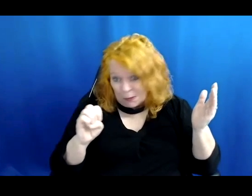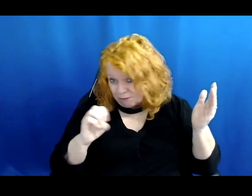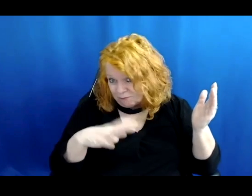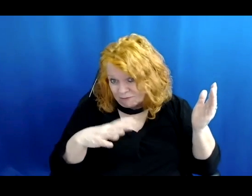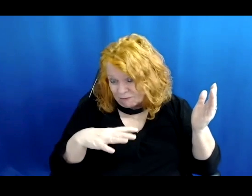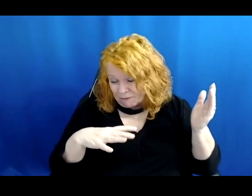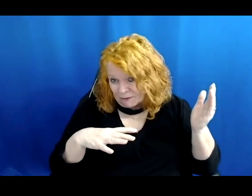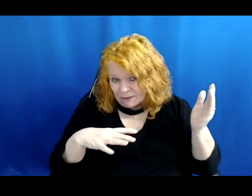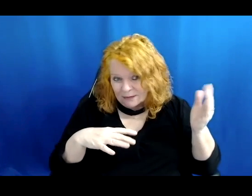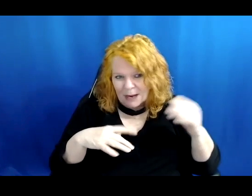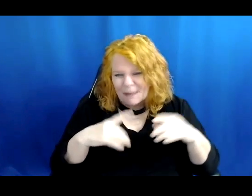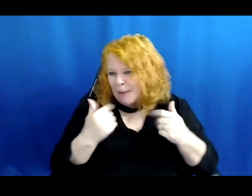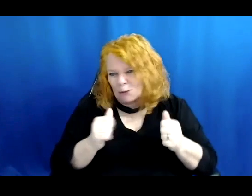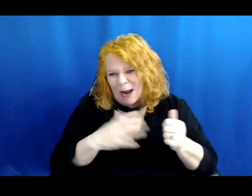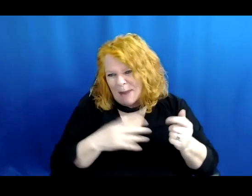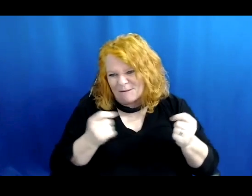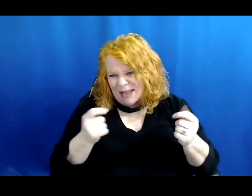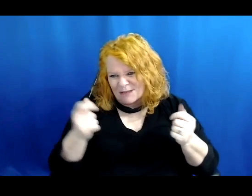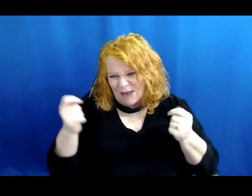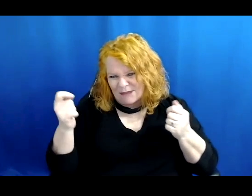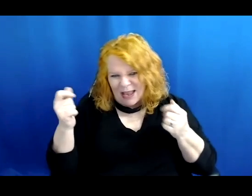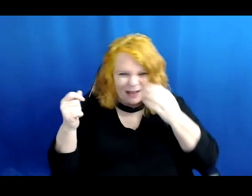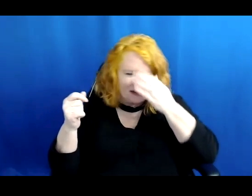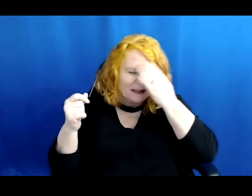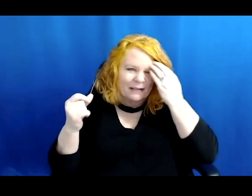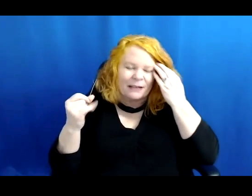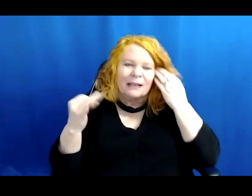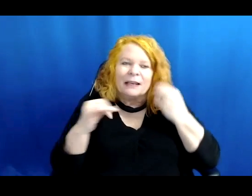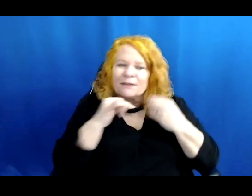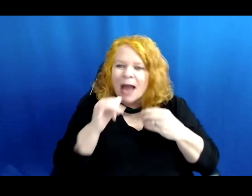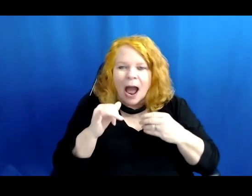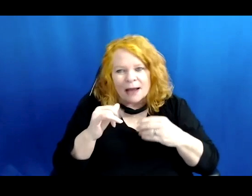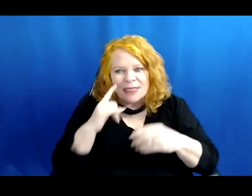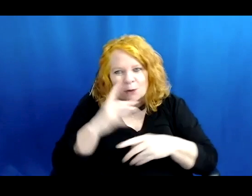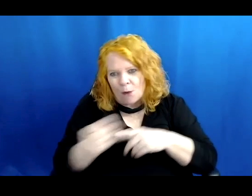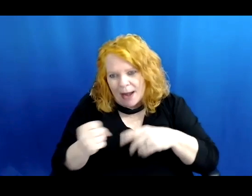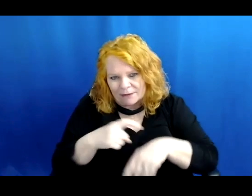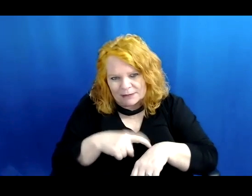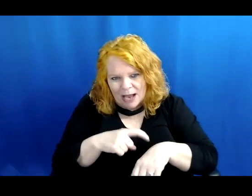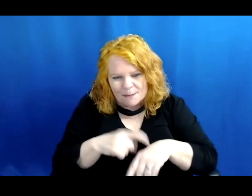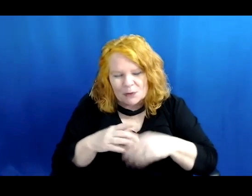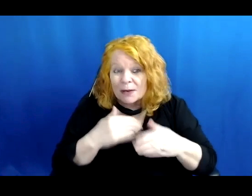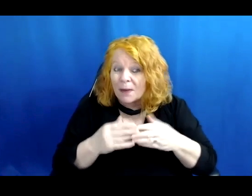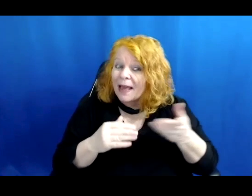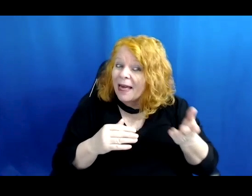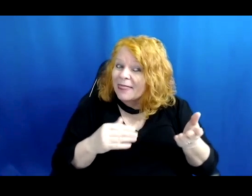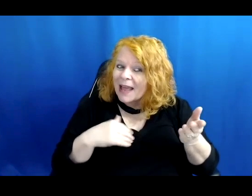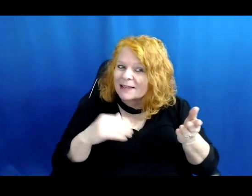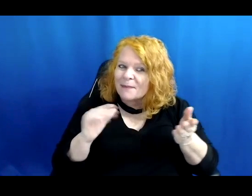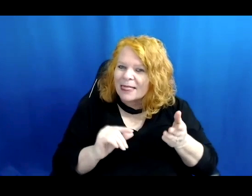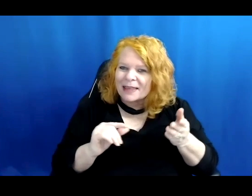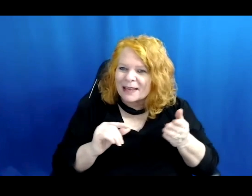Otherwise it may take me a little while. There is my little Papa the One-Winged Parrot